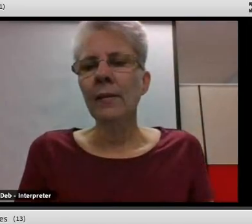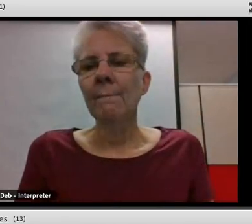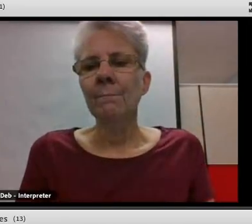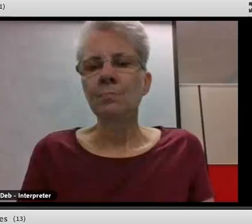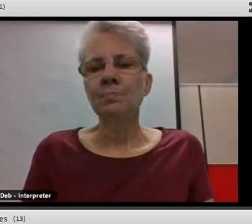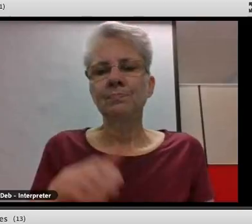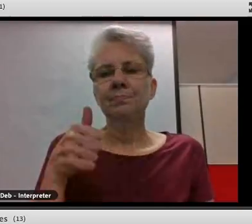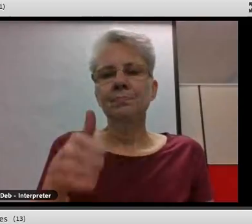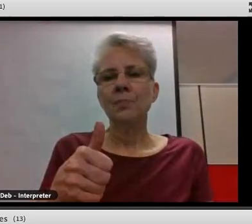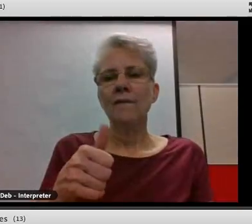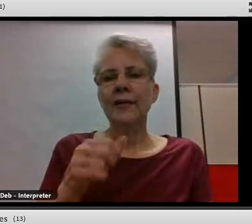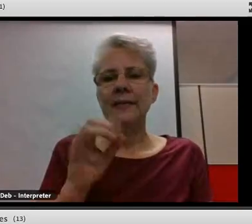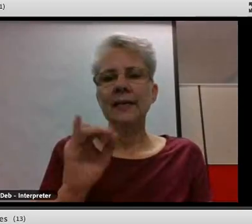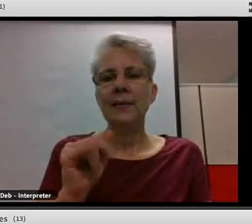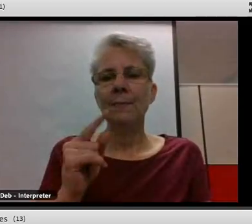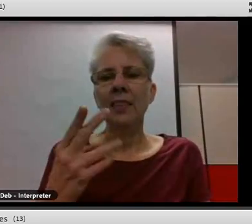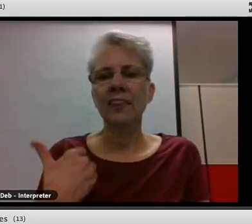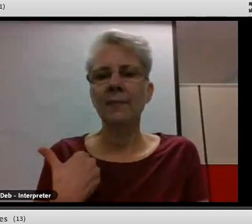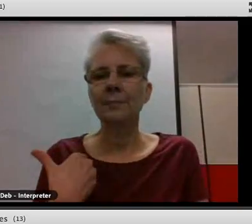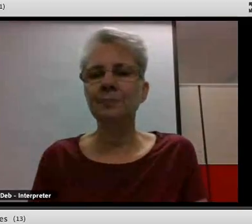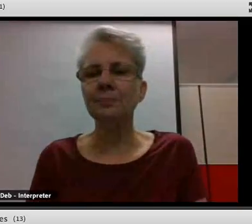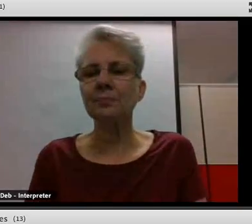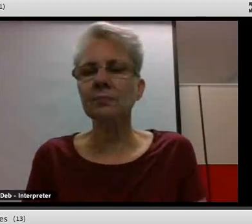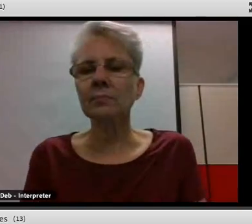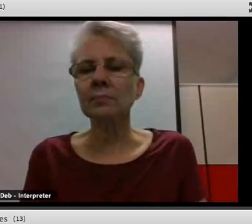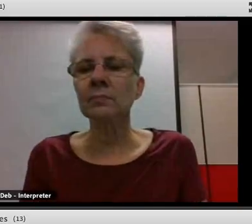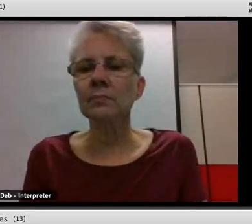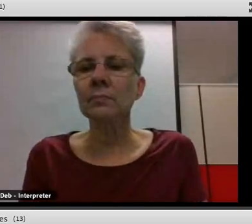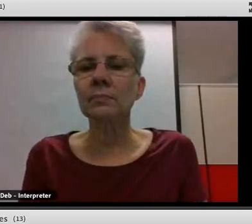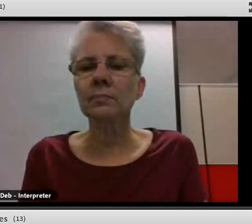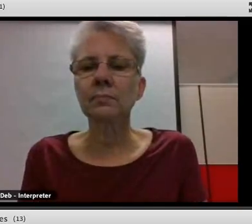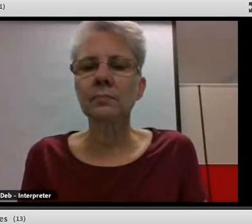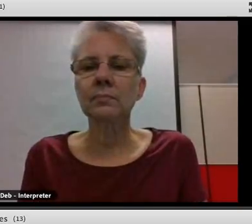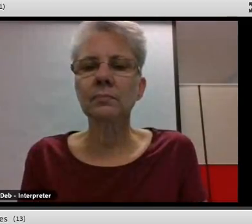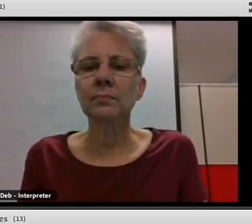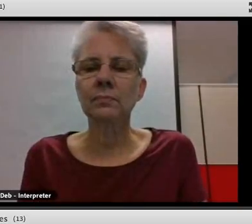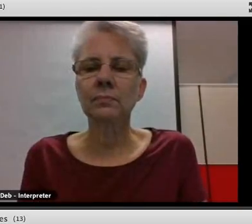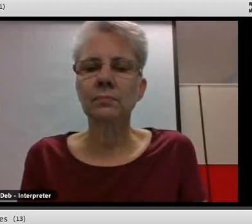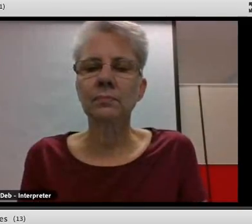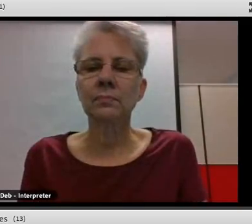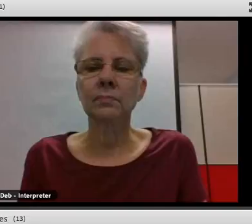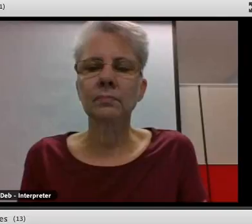where your website is kind of white with black -- black on white, no pictures,